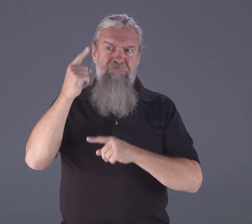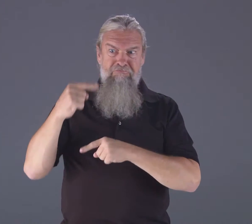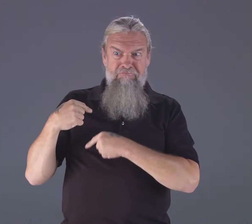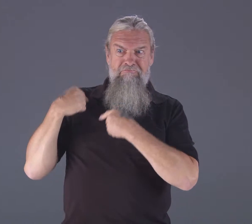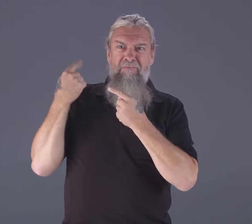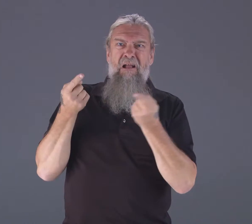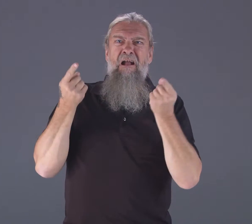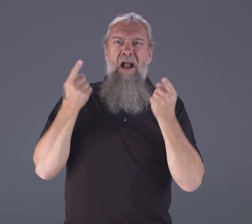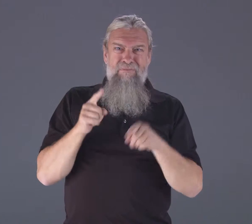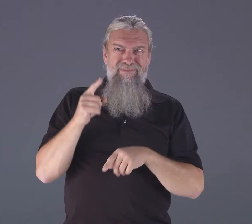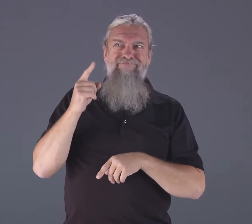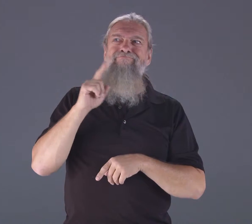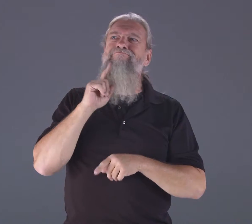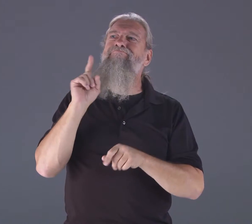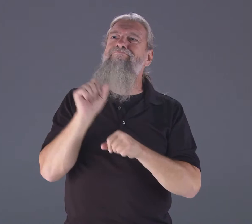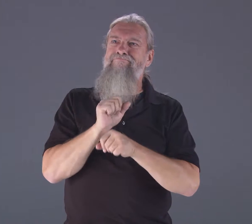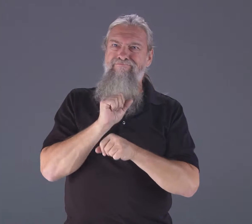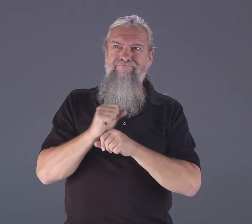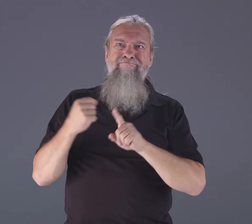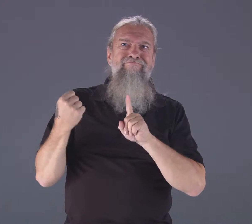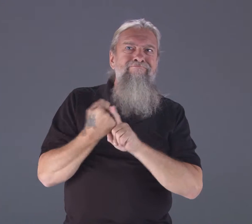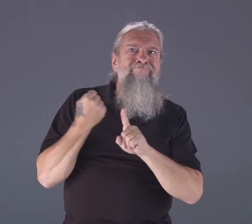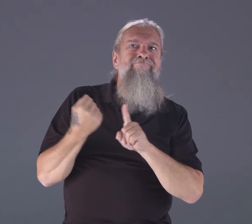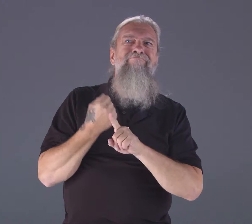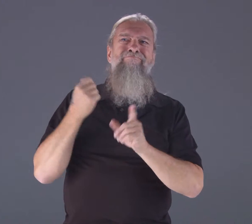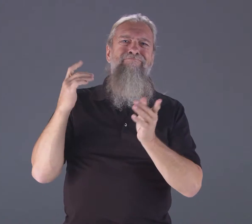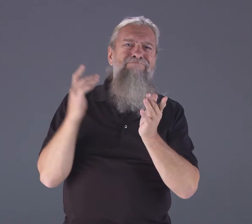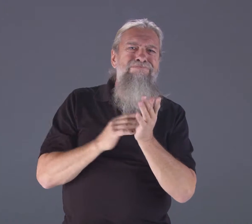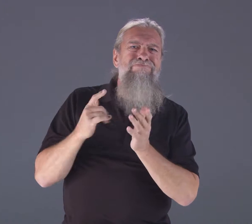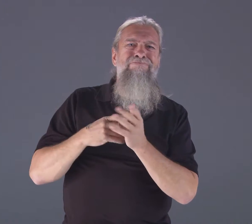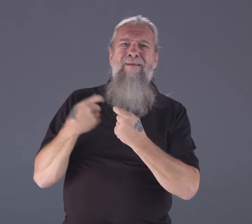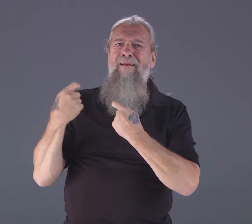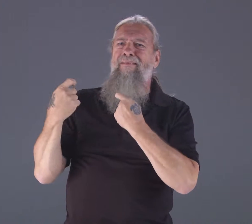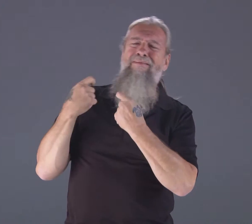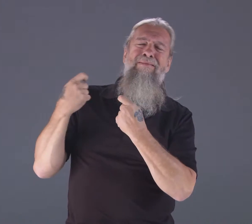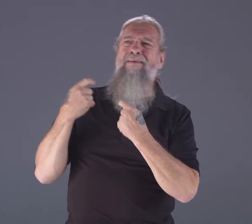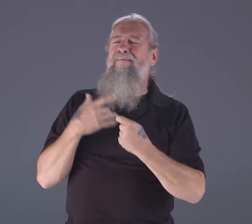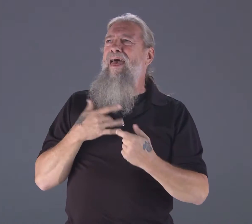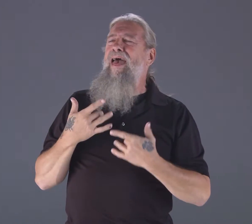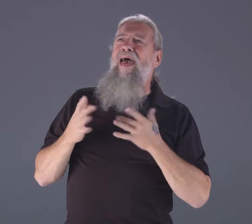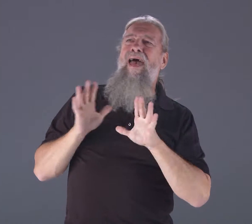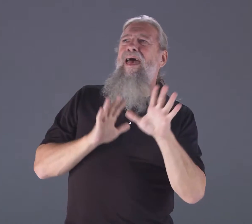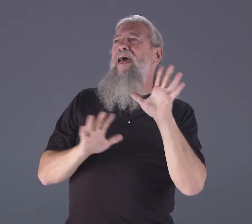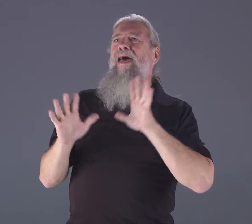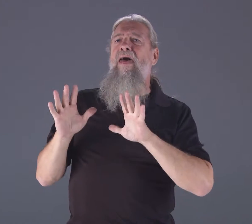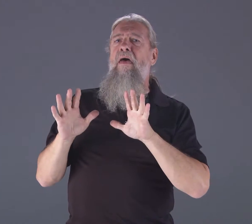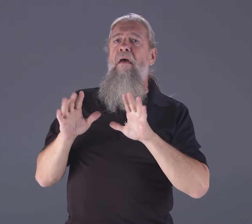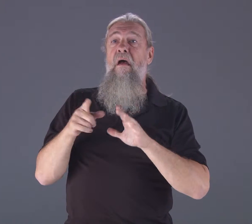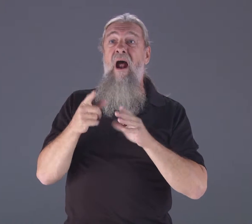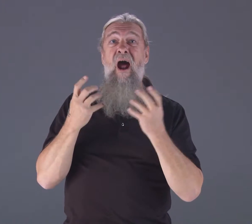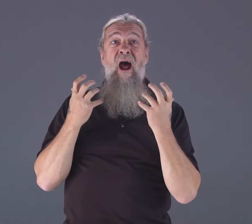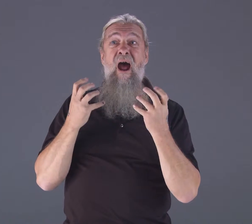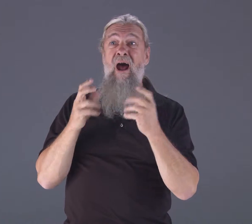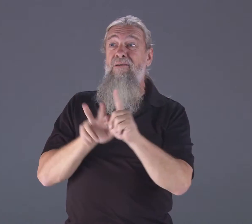If you have been abused and you would like to file a police report, you should file a report in the city where the abuse happened.